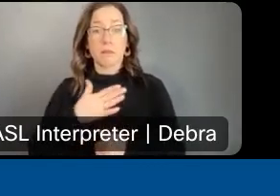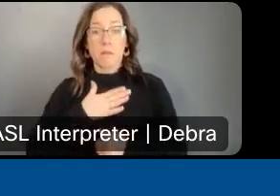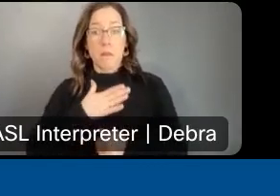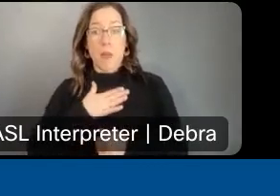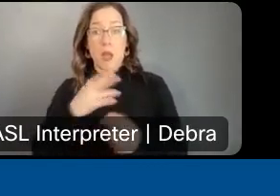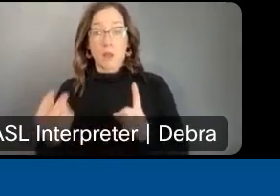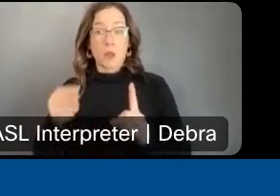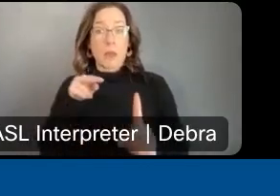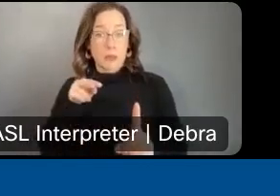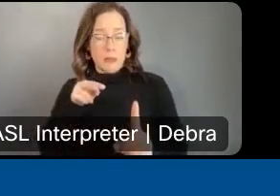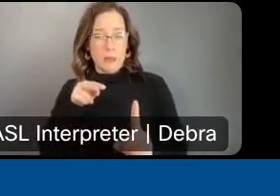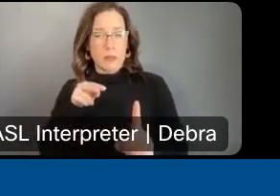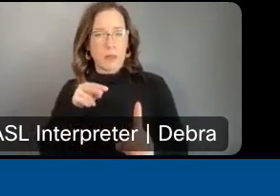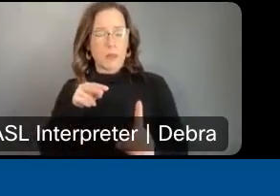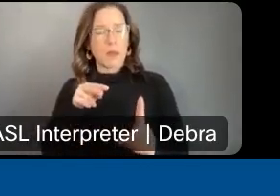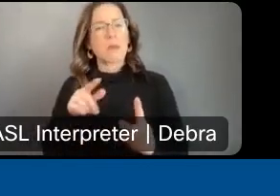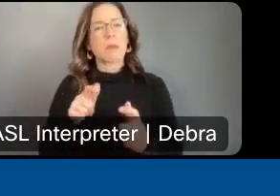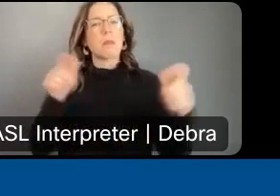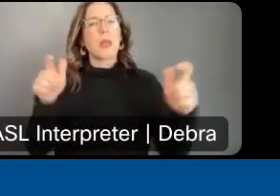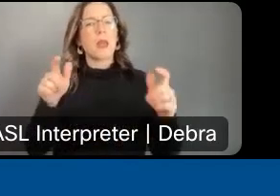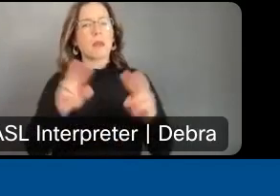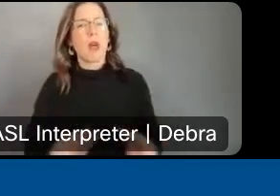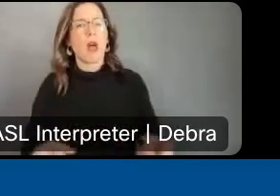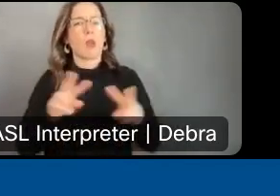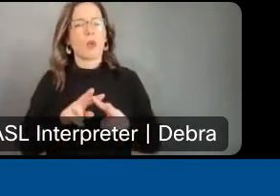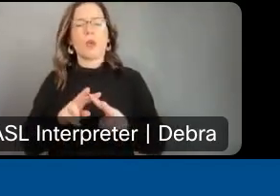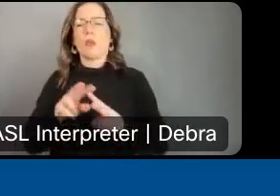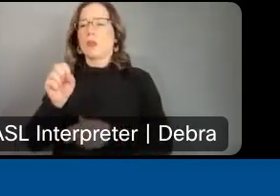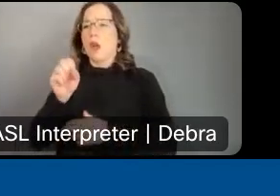one of the big values that we get out of the Software Acquisition Guide